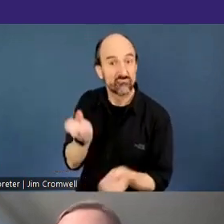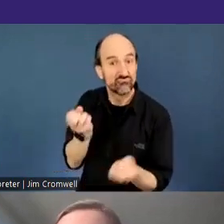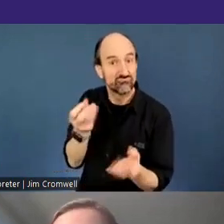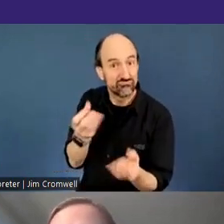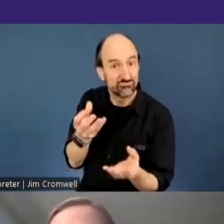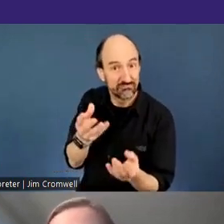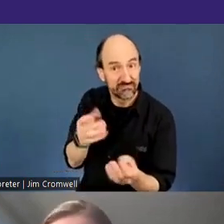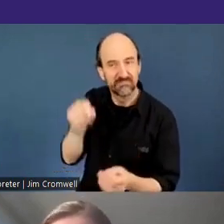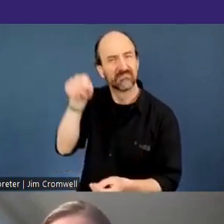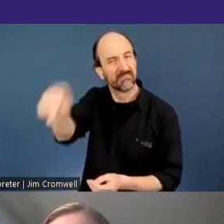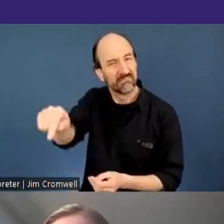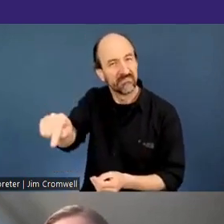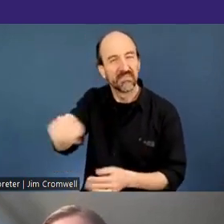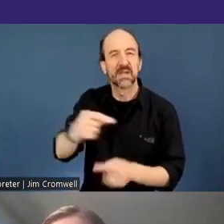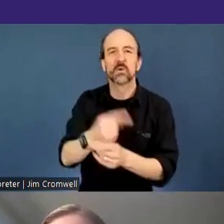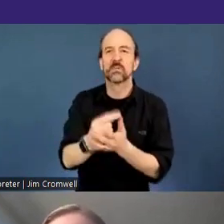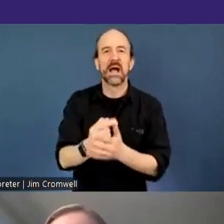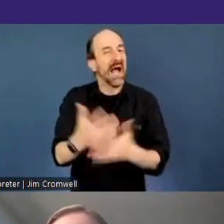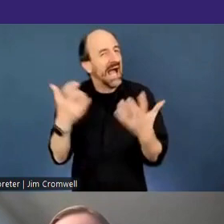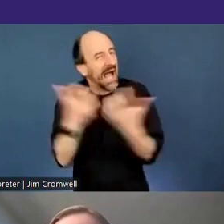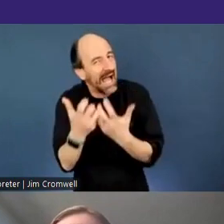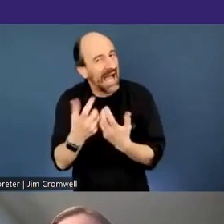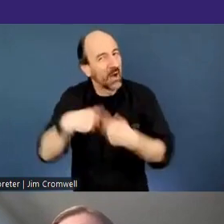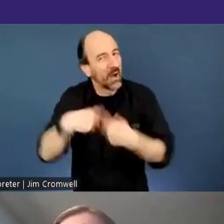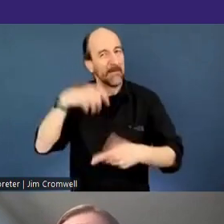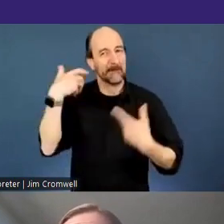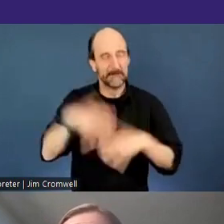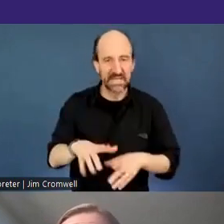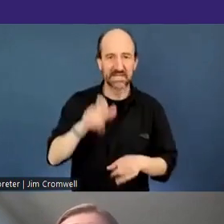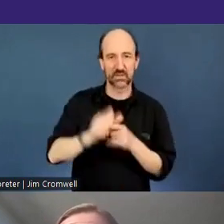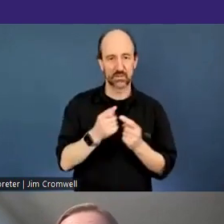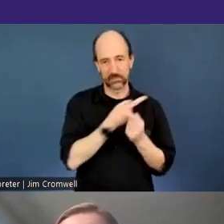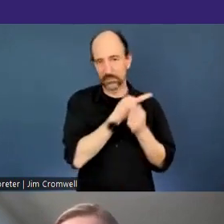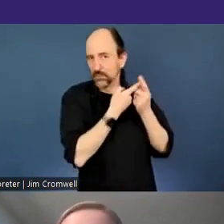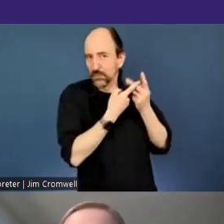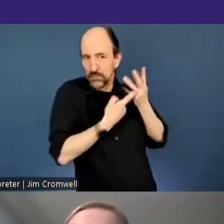how we do all of the work that we will share with you today -